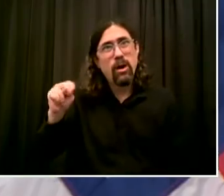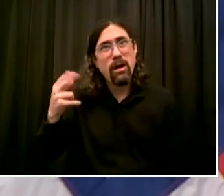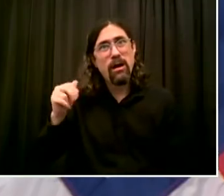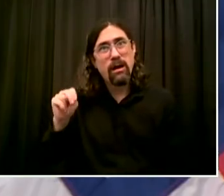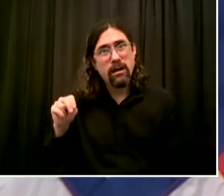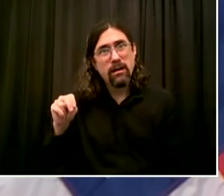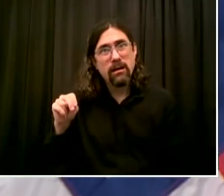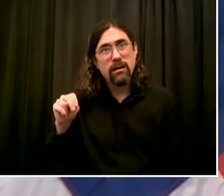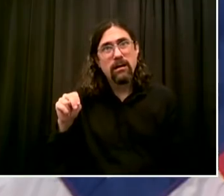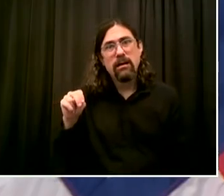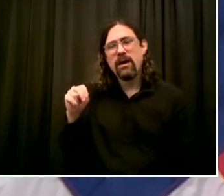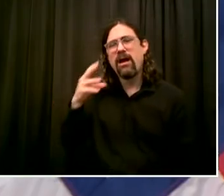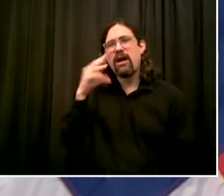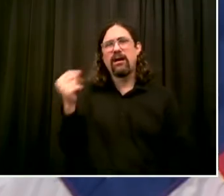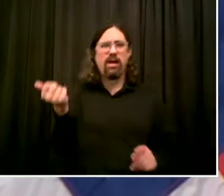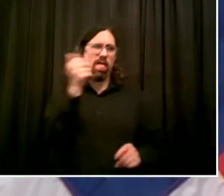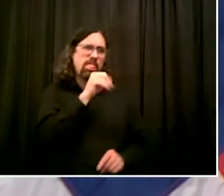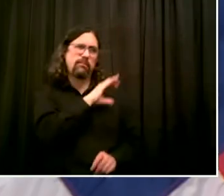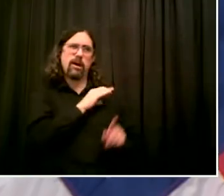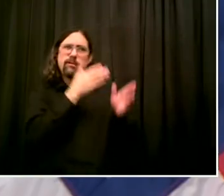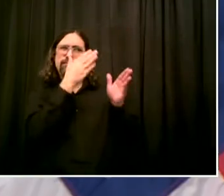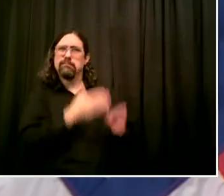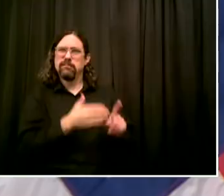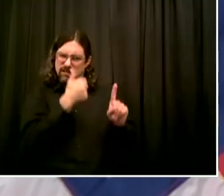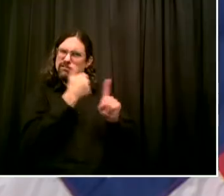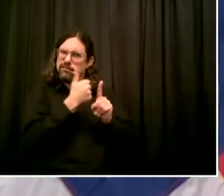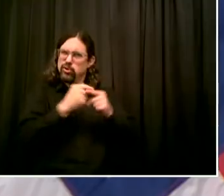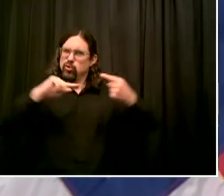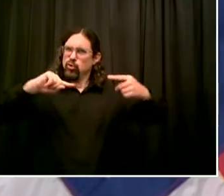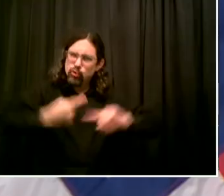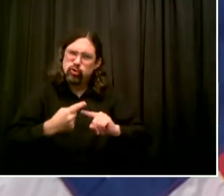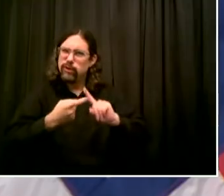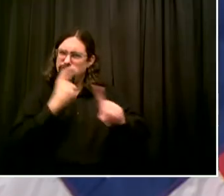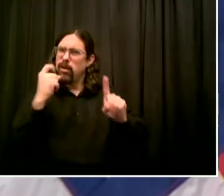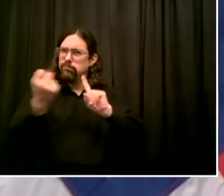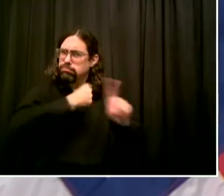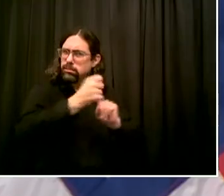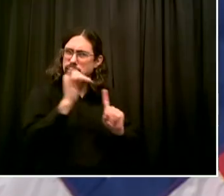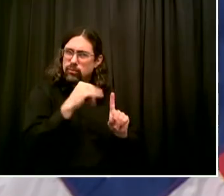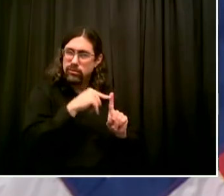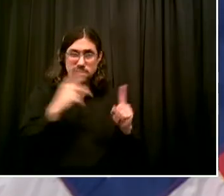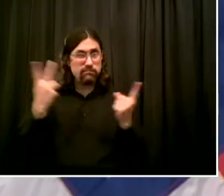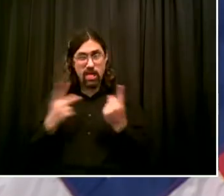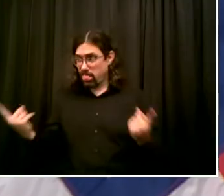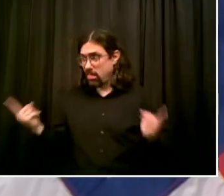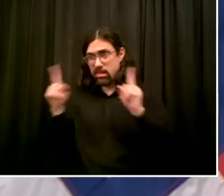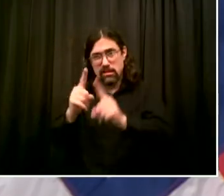BOTH WENT TO THE HOSPITAL TREATED AND BACK TO WORK THE NEXT DAY . TALKING ABOUT